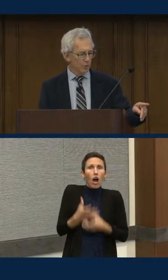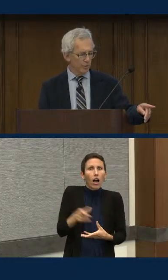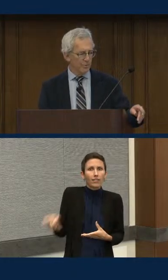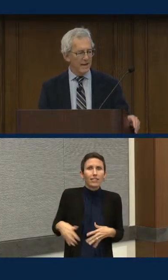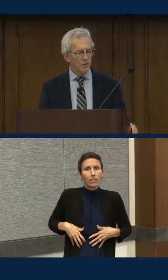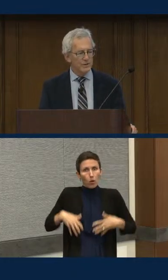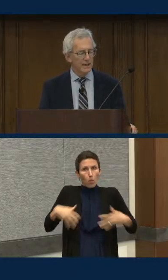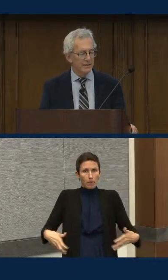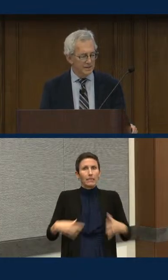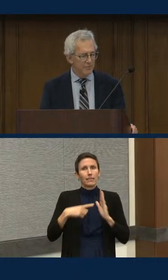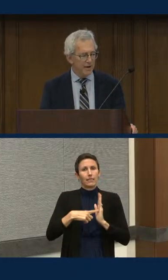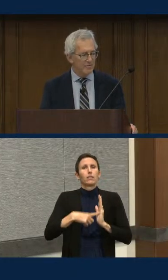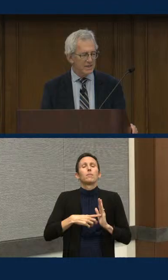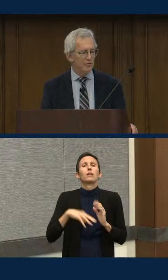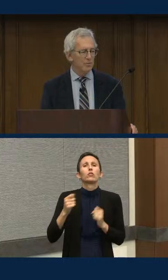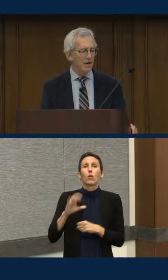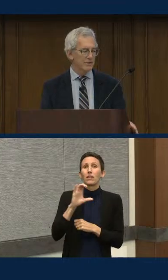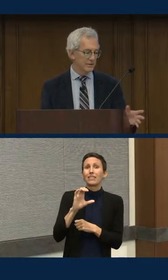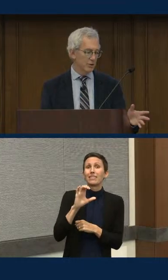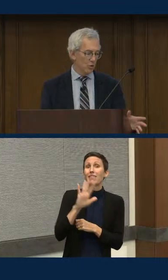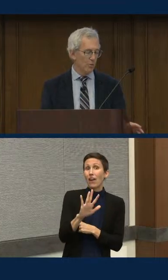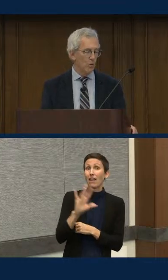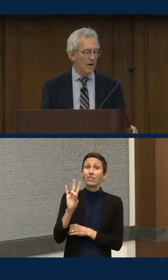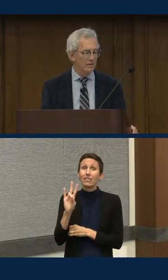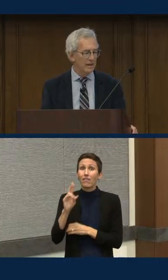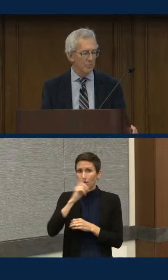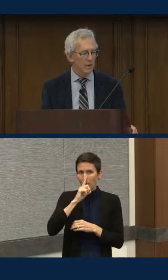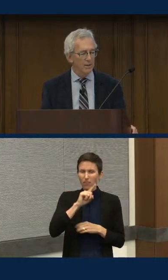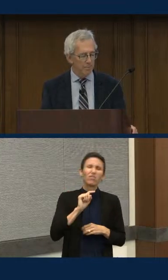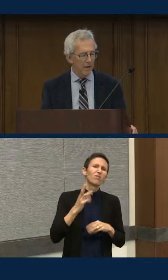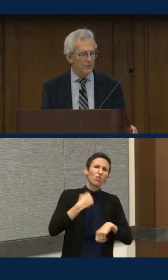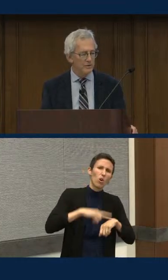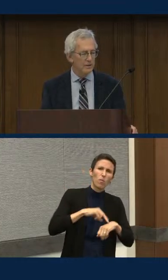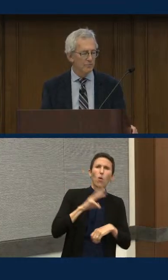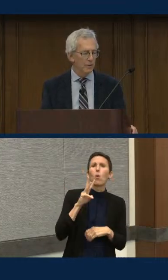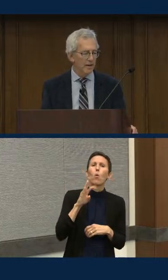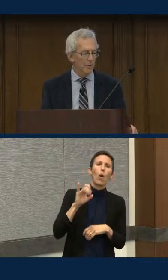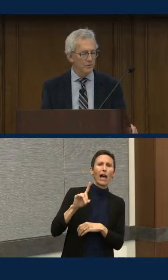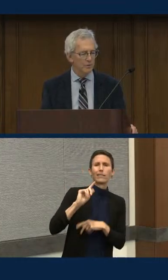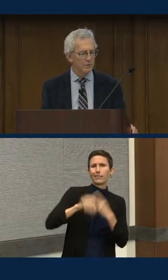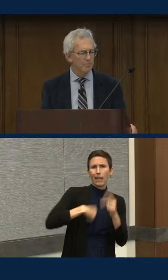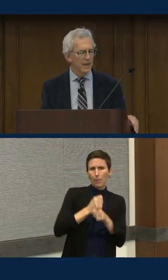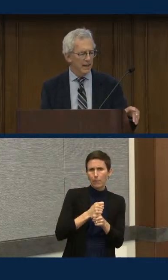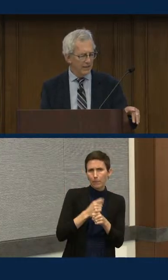morbid obese di syndrome. The